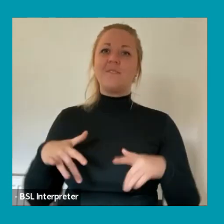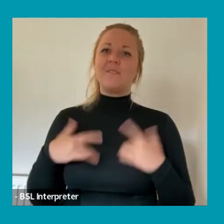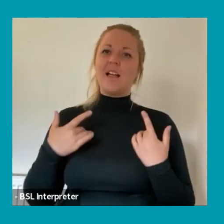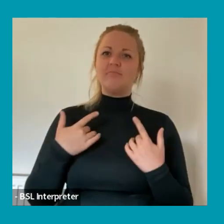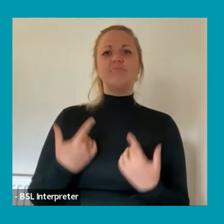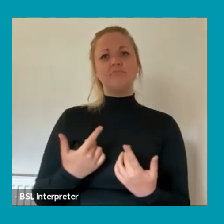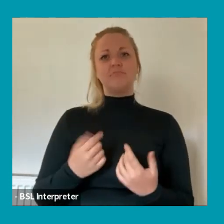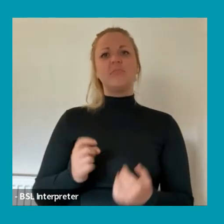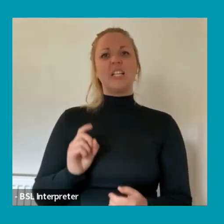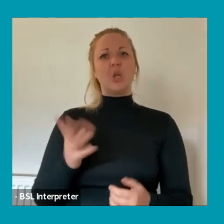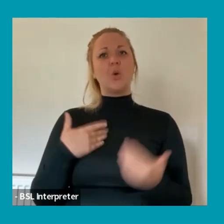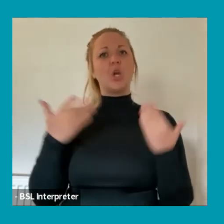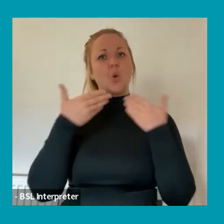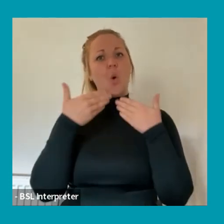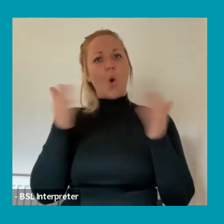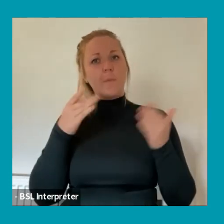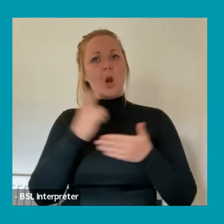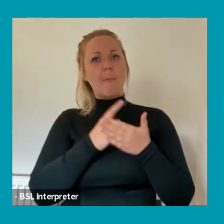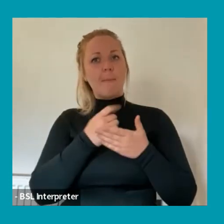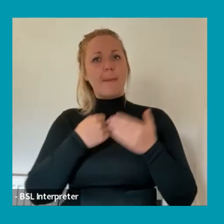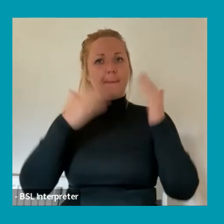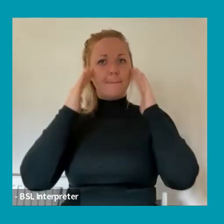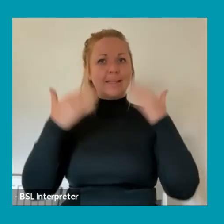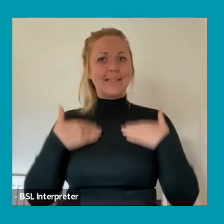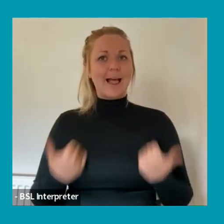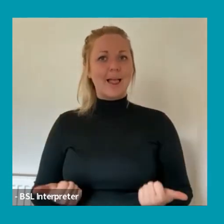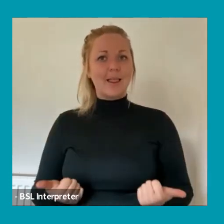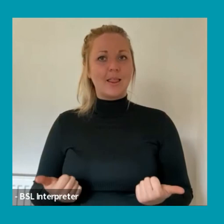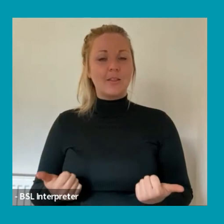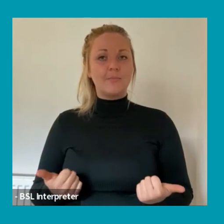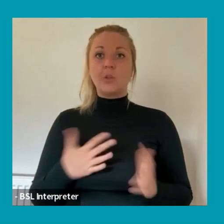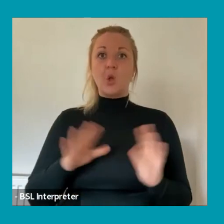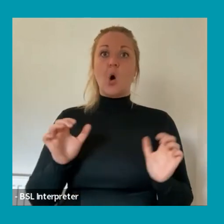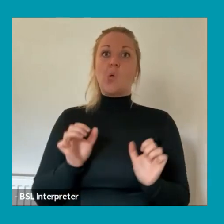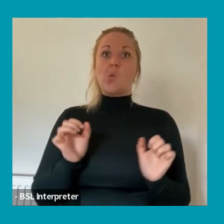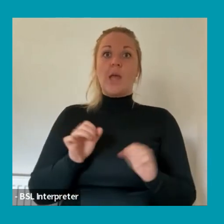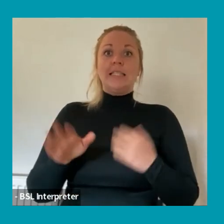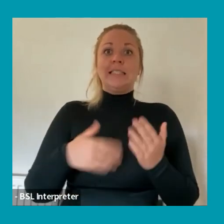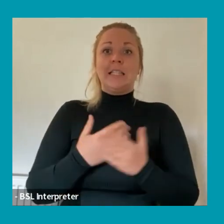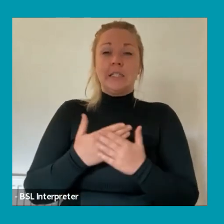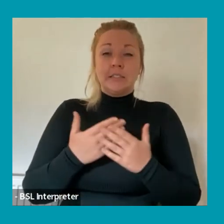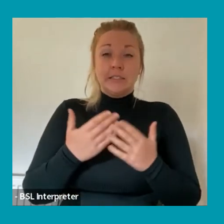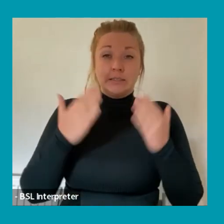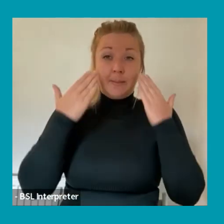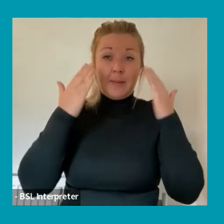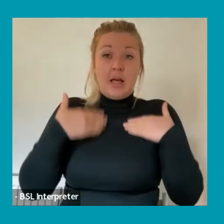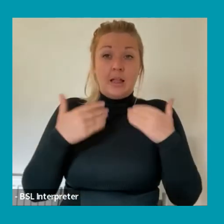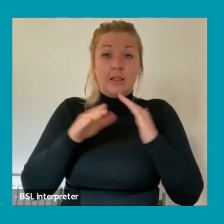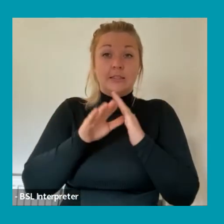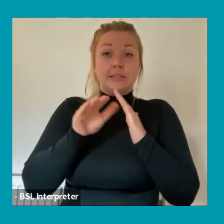And rather than waiting for a crisis to happen, where they may need months off.